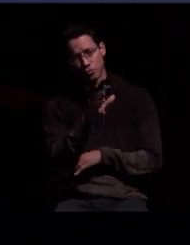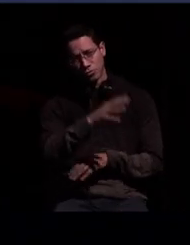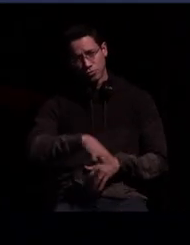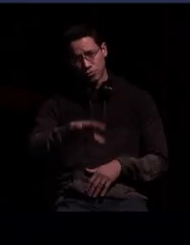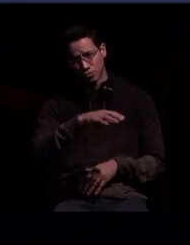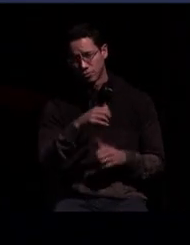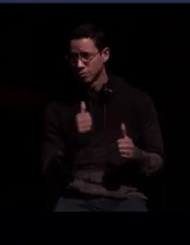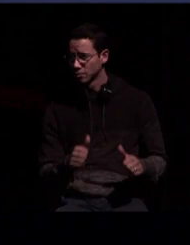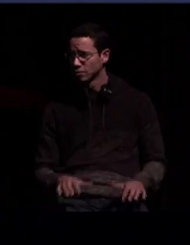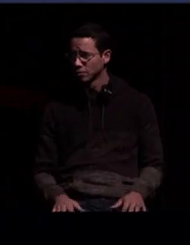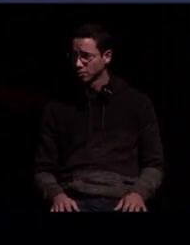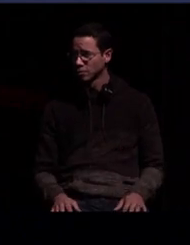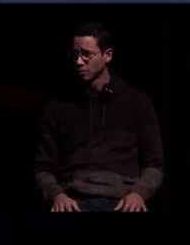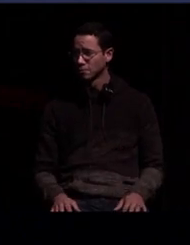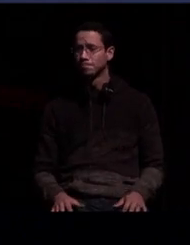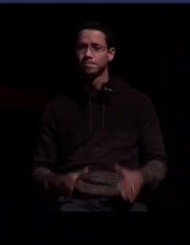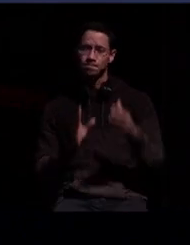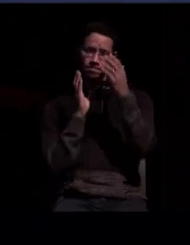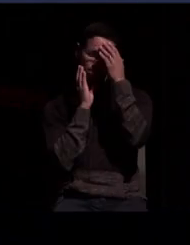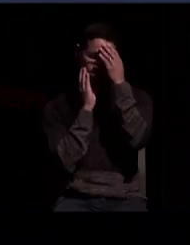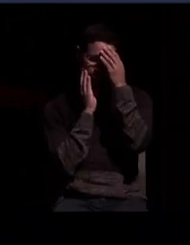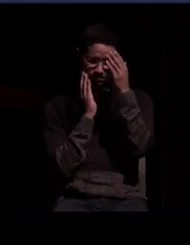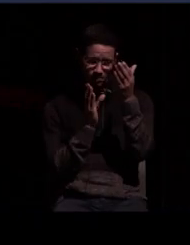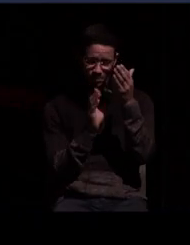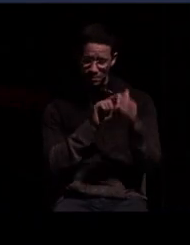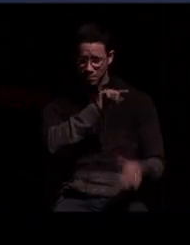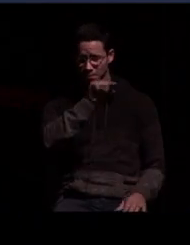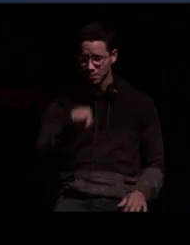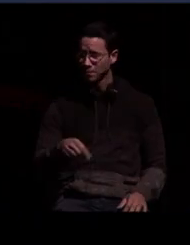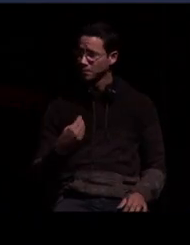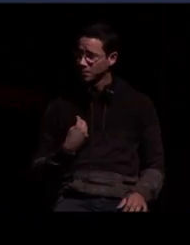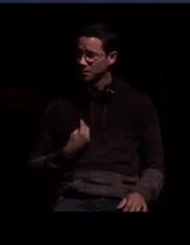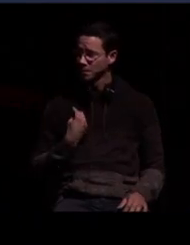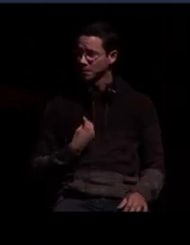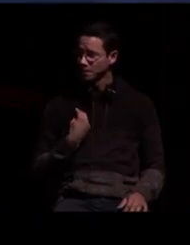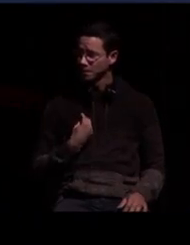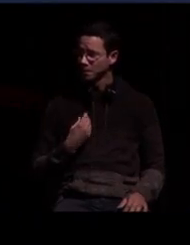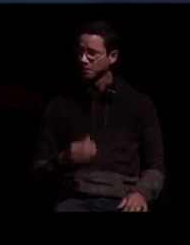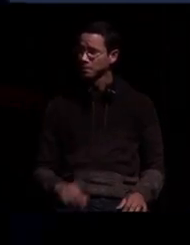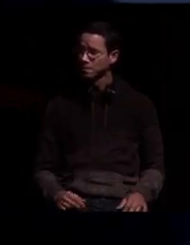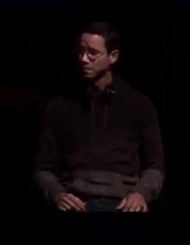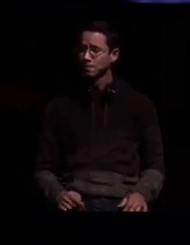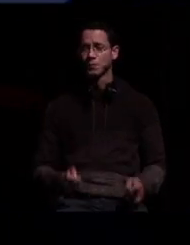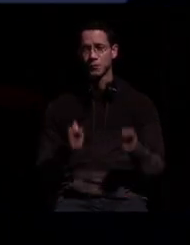Thanks for your tireless presence here